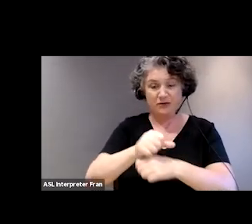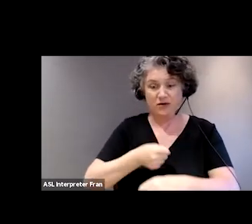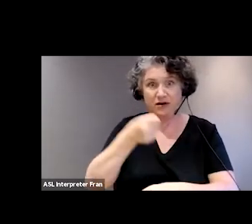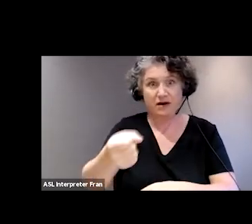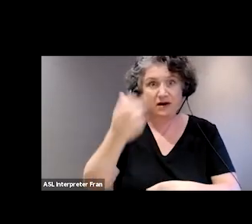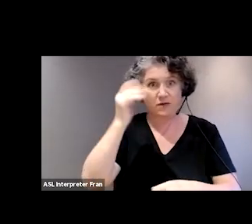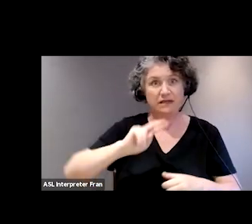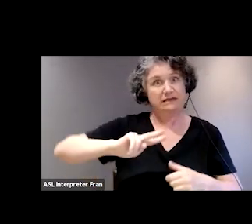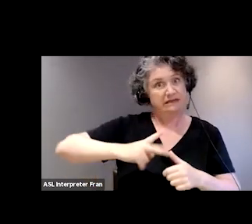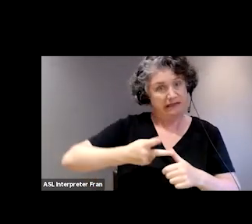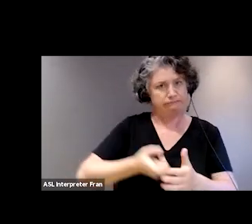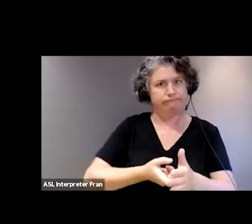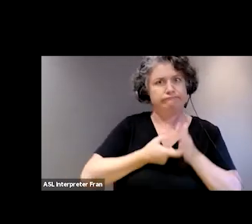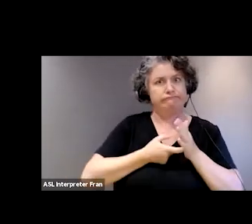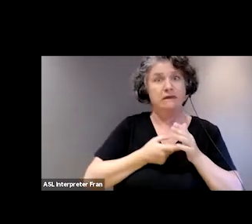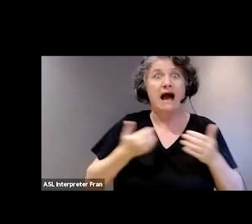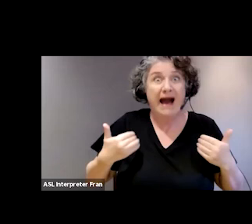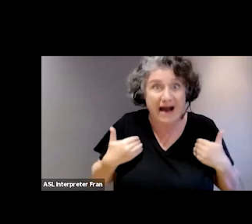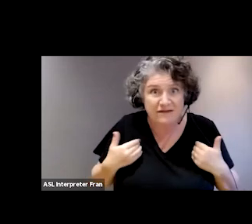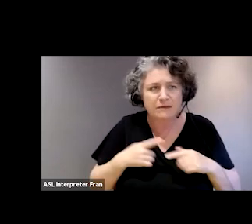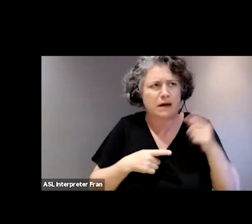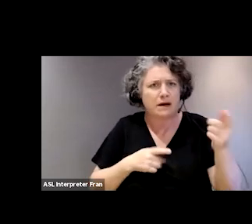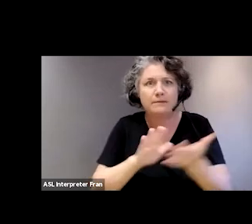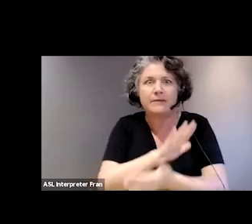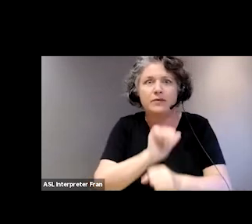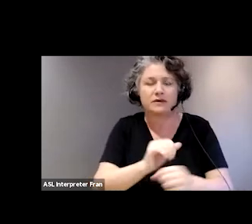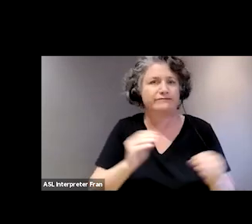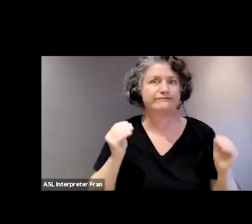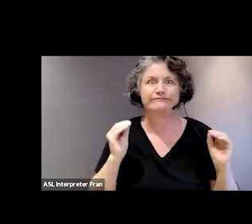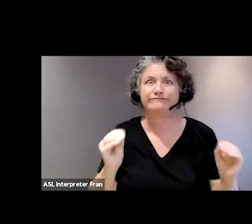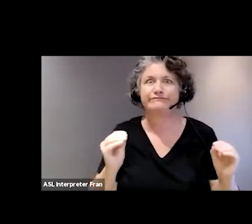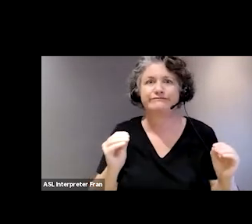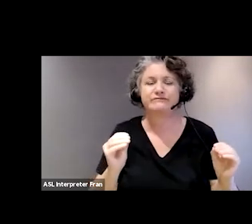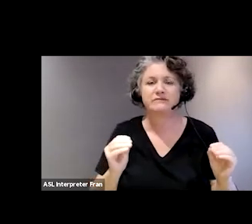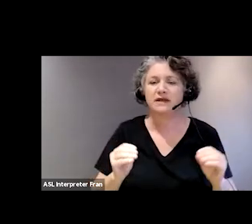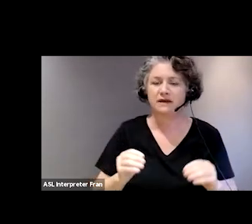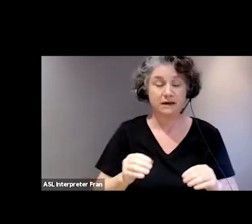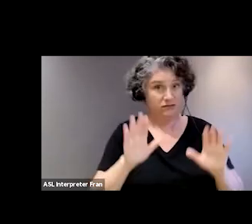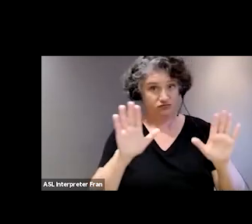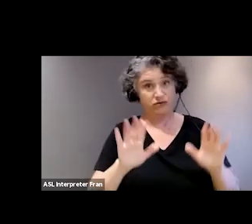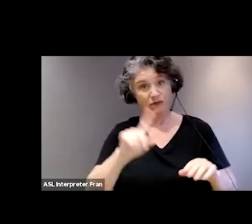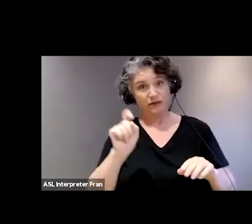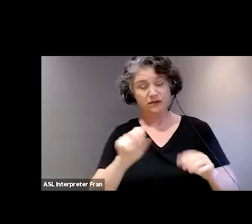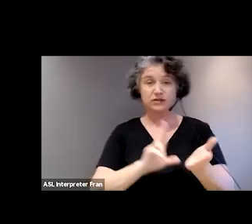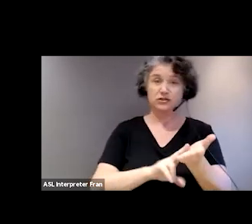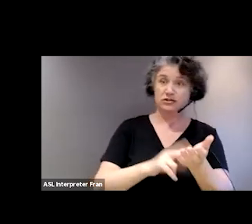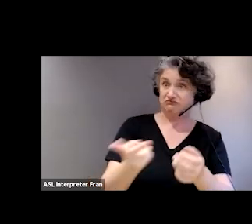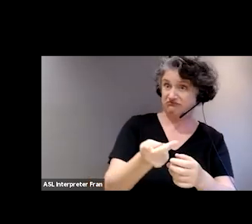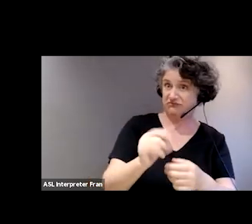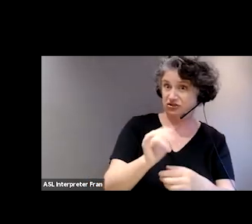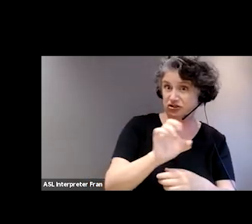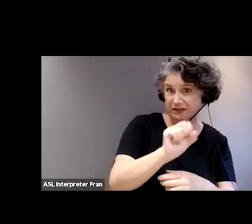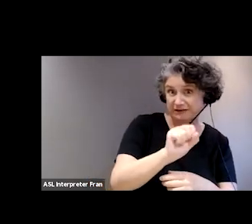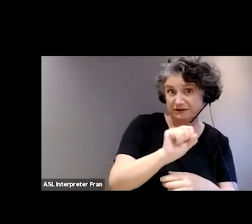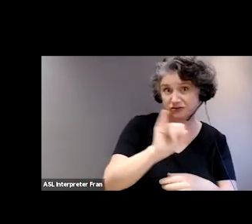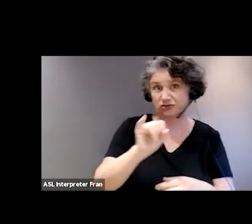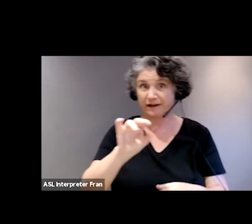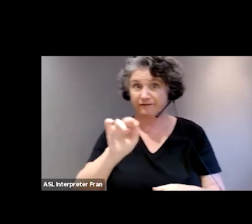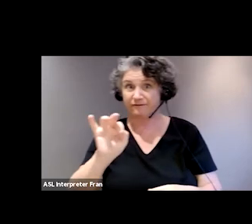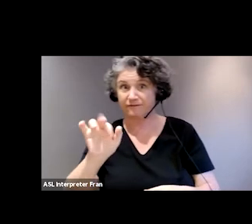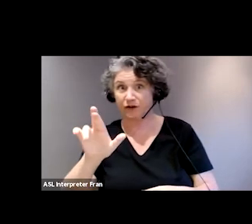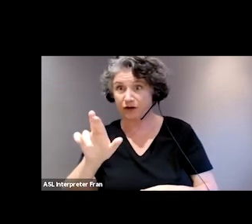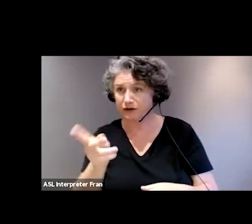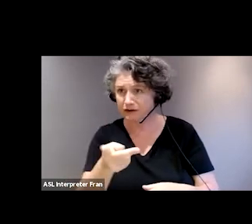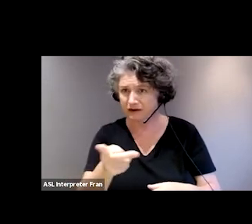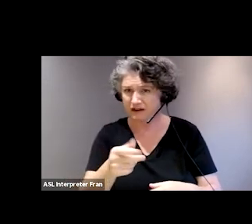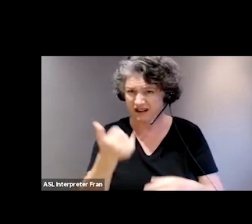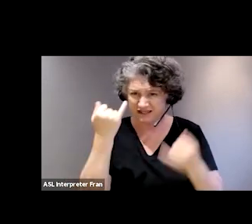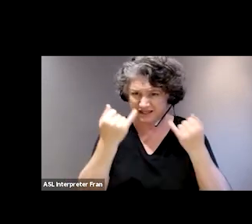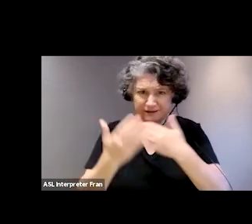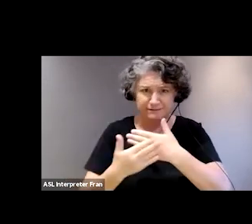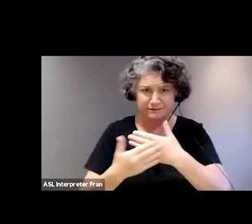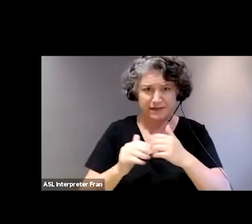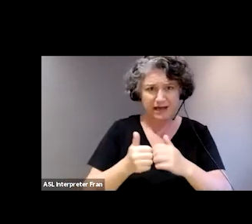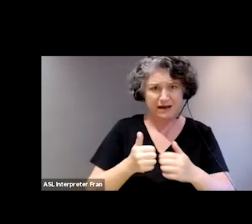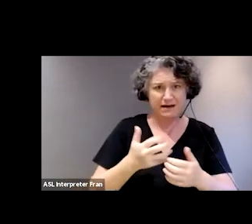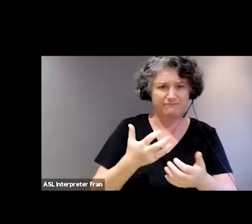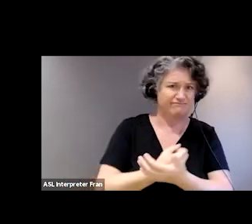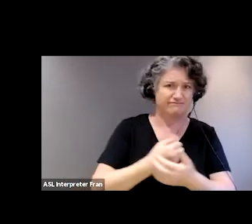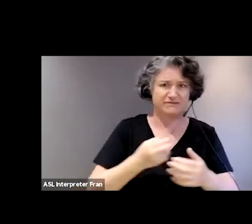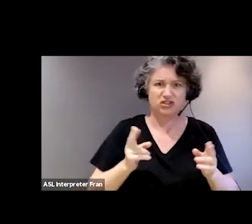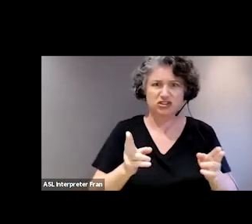» Yes, like I did call the public health number